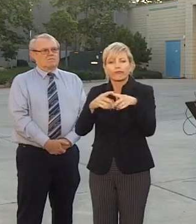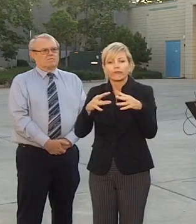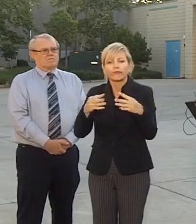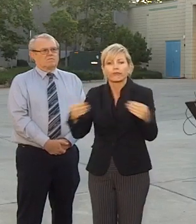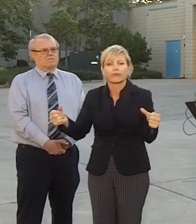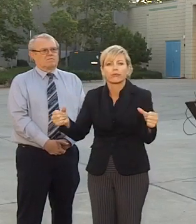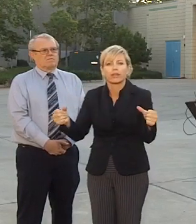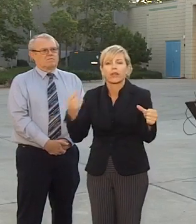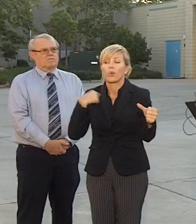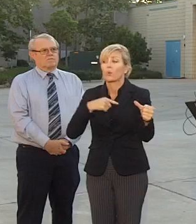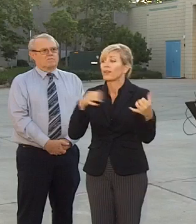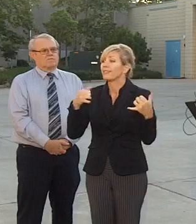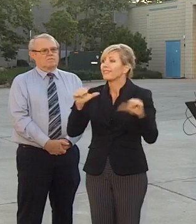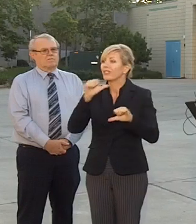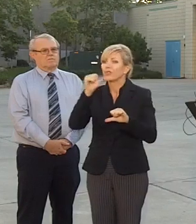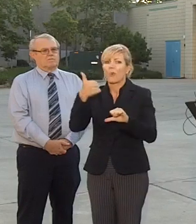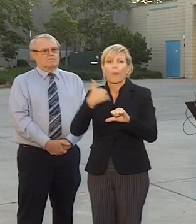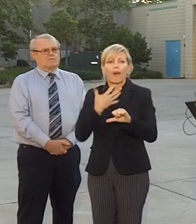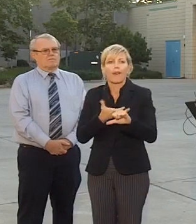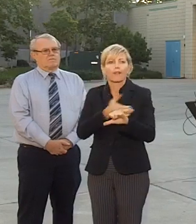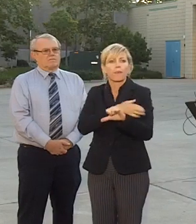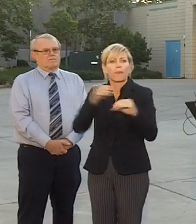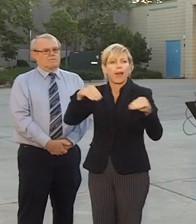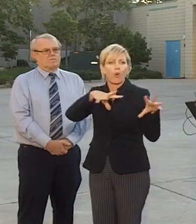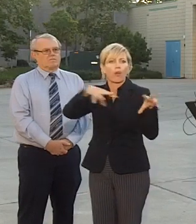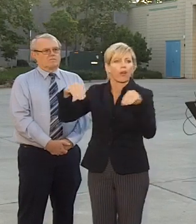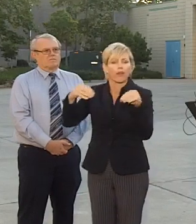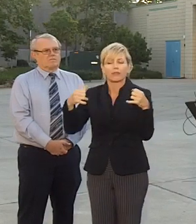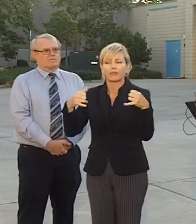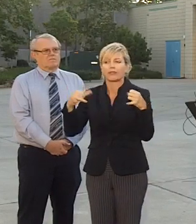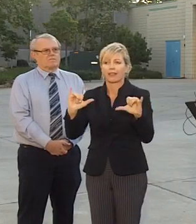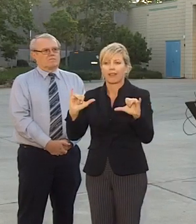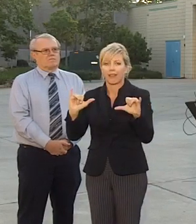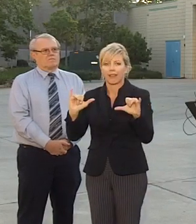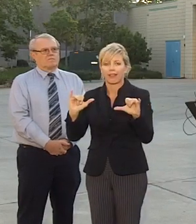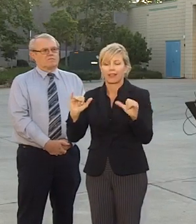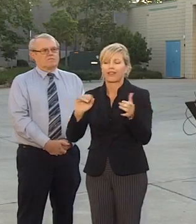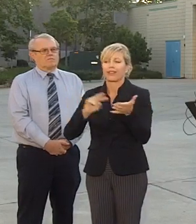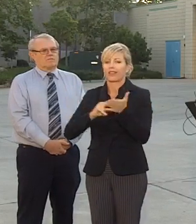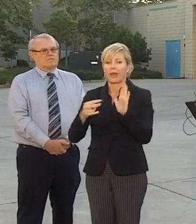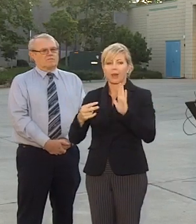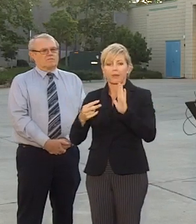able to move the fire apparatus around so in those priorities is going to be hot spots any